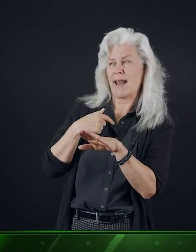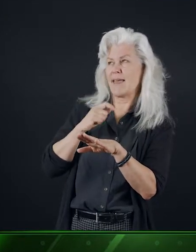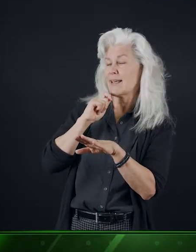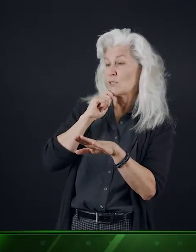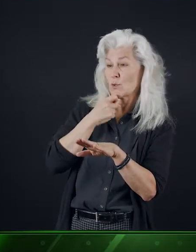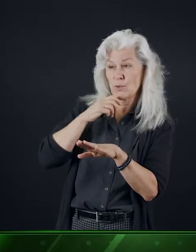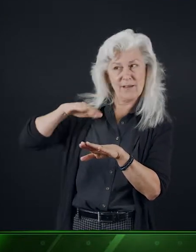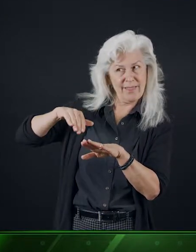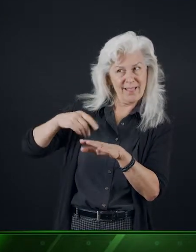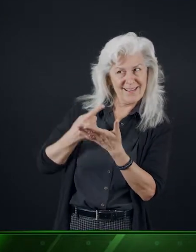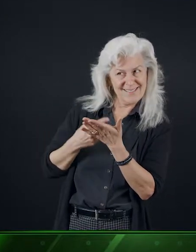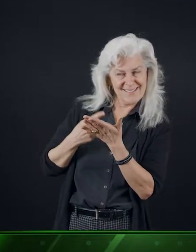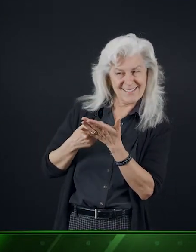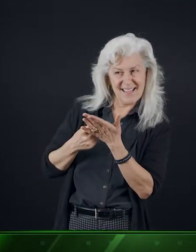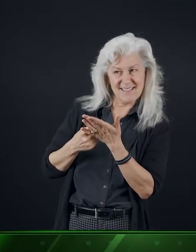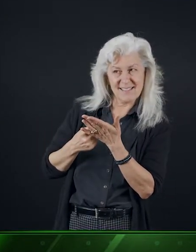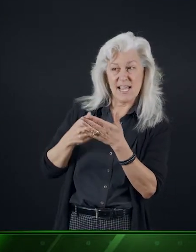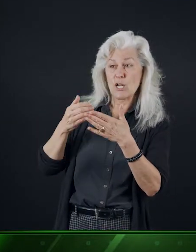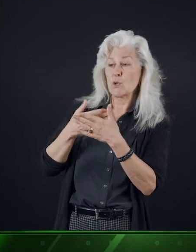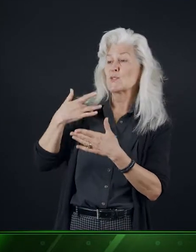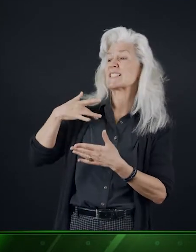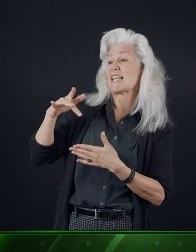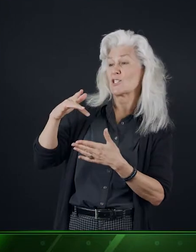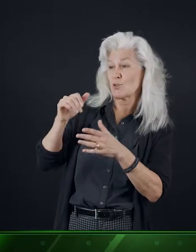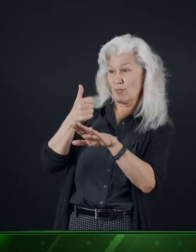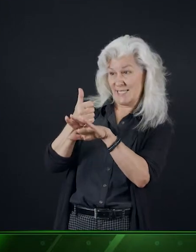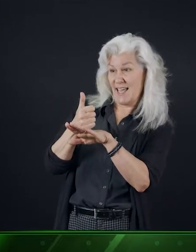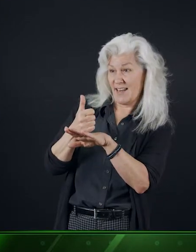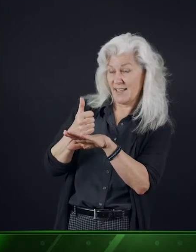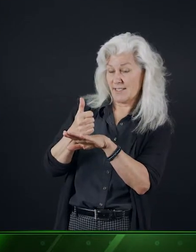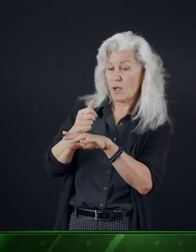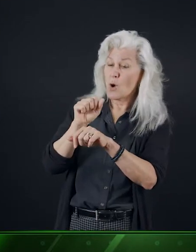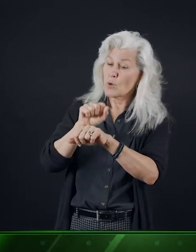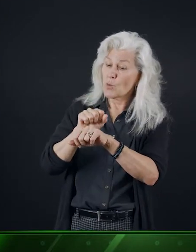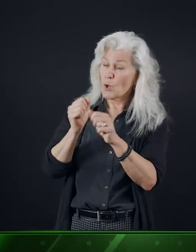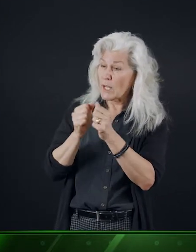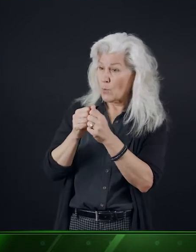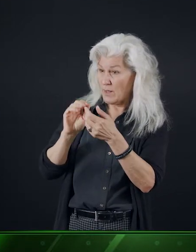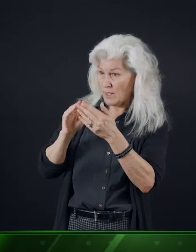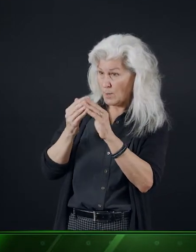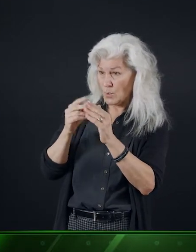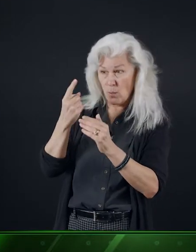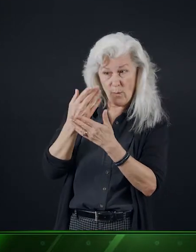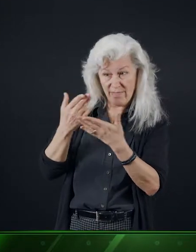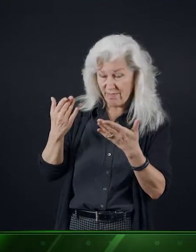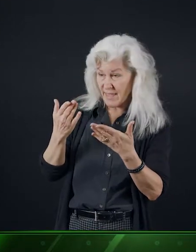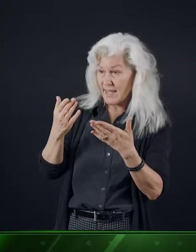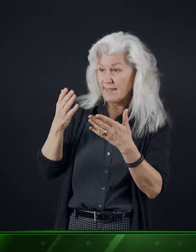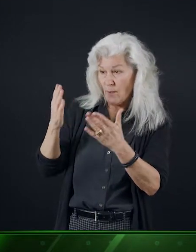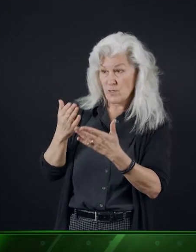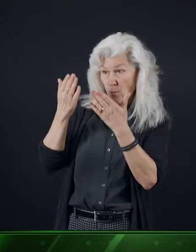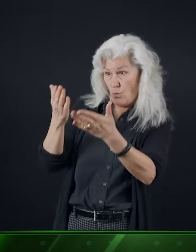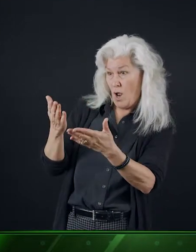And those are our new sensory settings. In working with the community, one of the things that was brought up is how cognitive disabilities